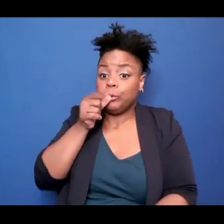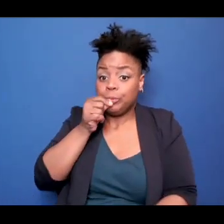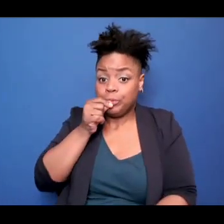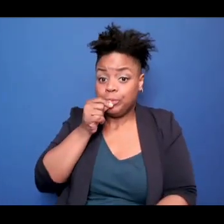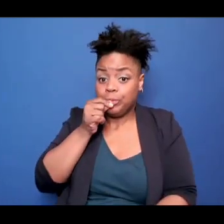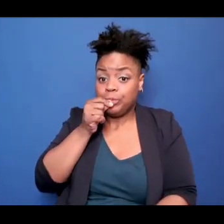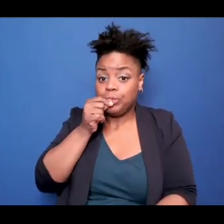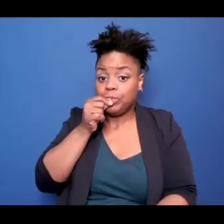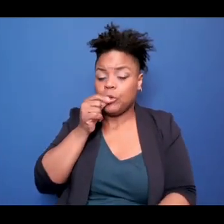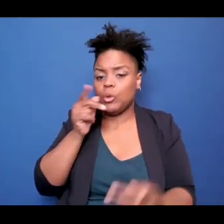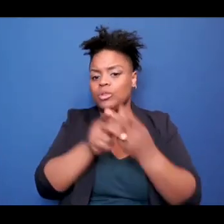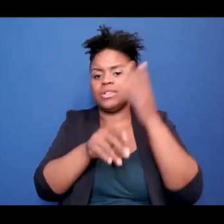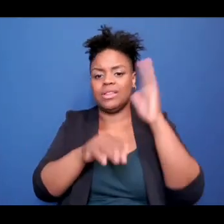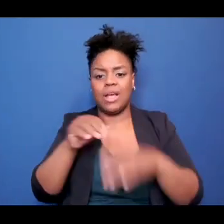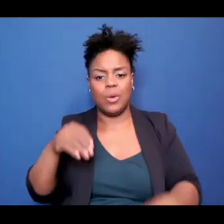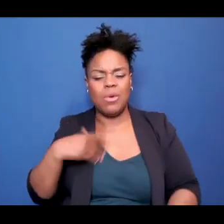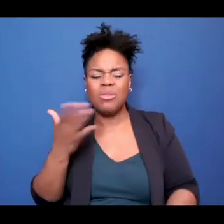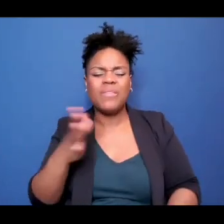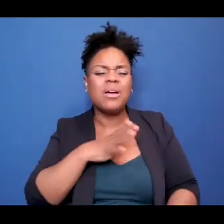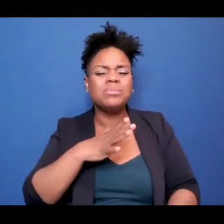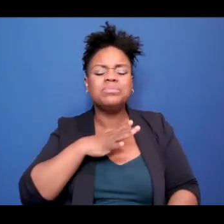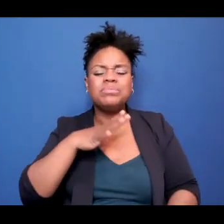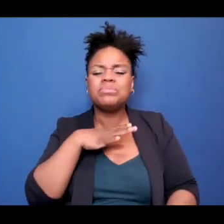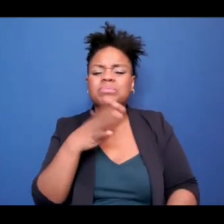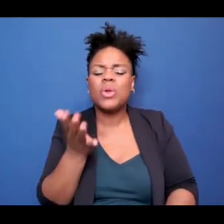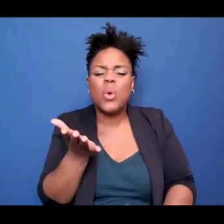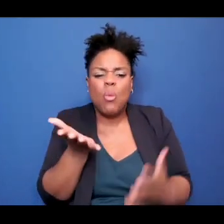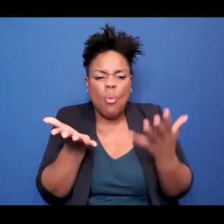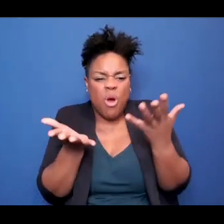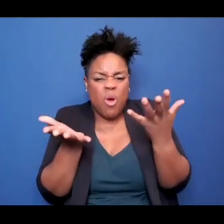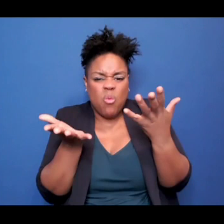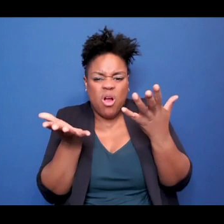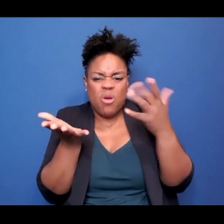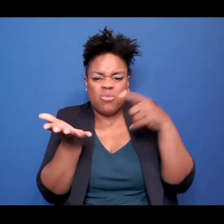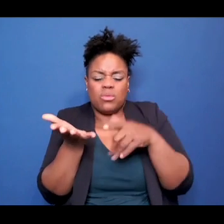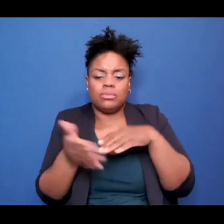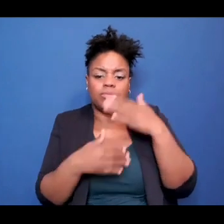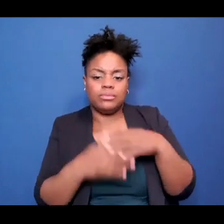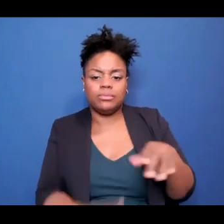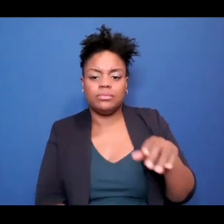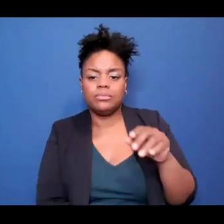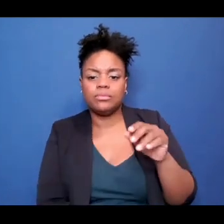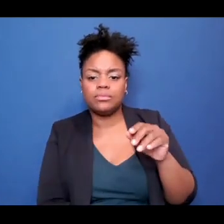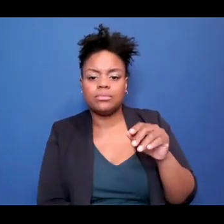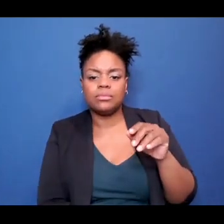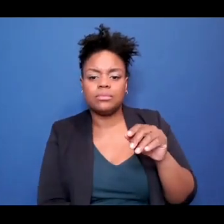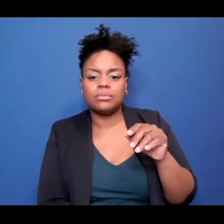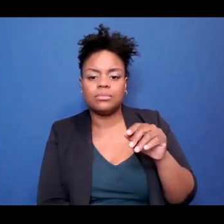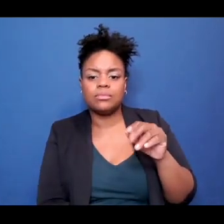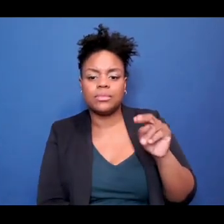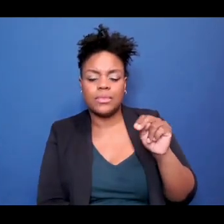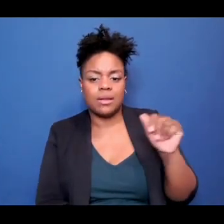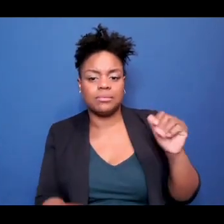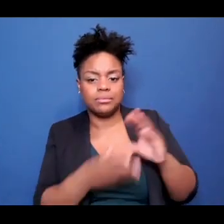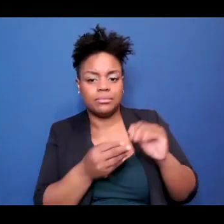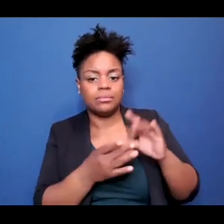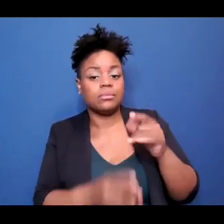DIFFERENCE IN PACK YEARS COMPARED TO HEALTH RISK BY RACE? Naa Oyo A. Kwate: WELL, I HAVE TO SAY I AM NOT A SMOKING